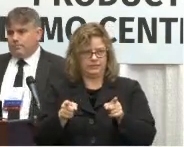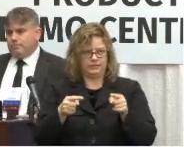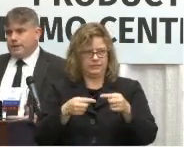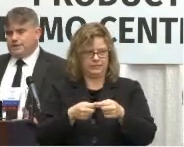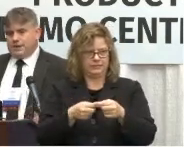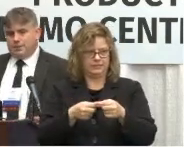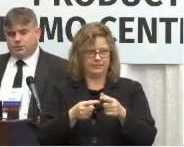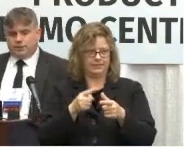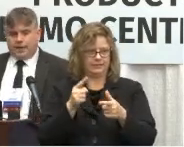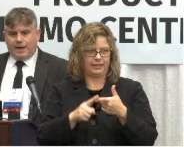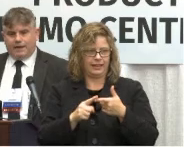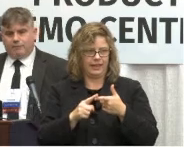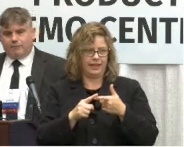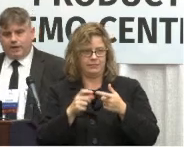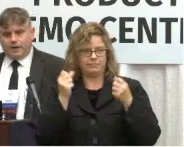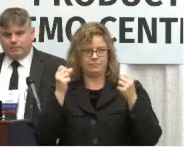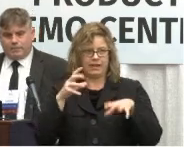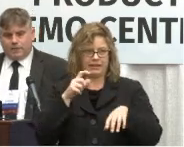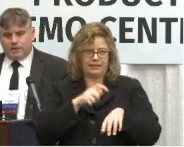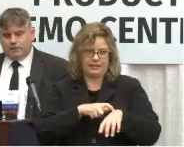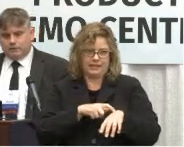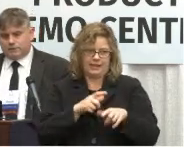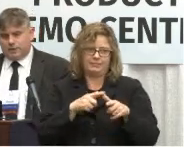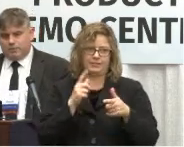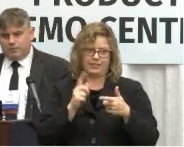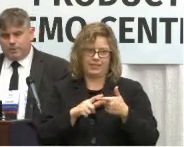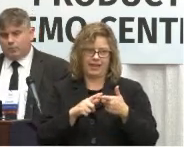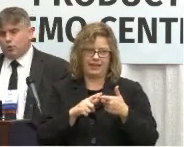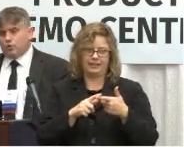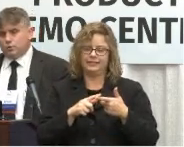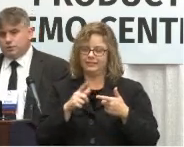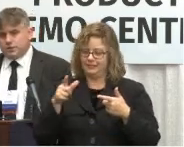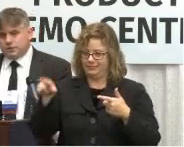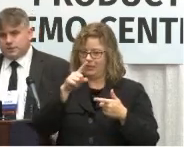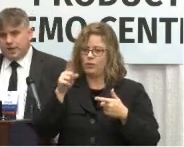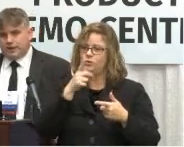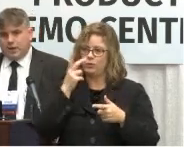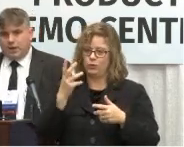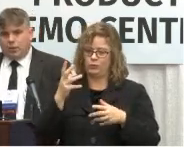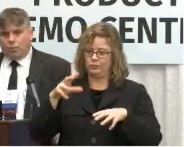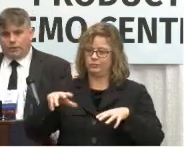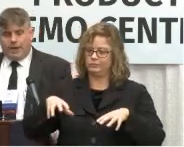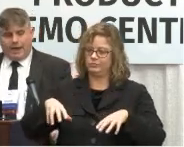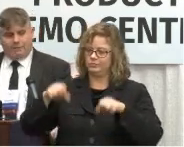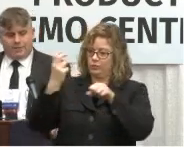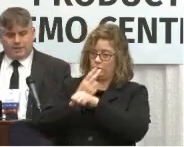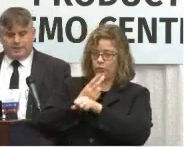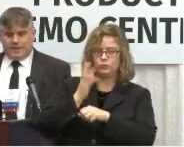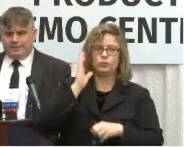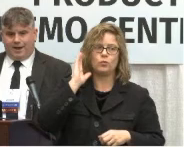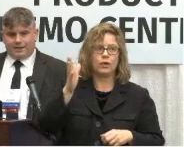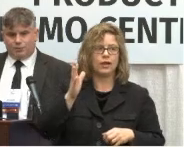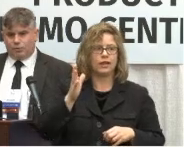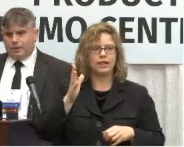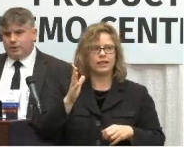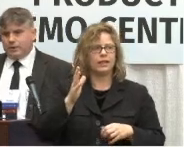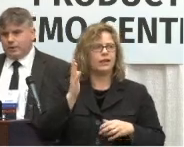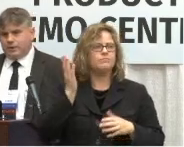Many times, you're gonna have some people who use these that wanna have it in a dining room area,